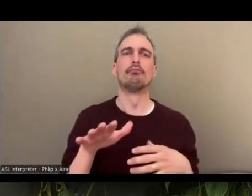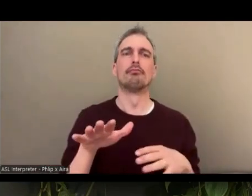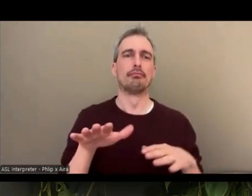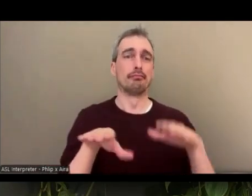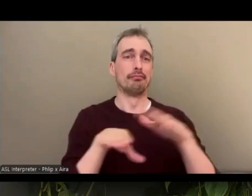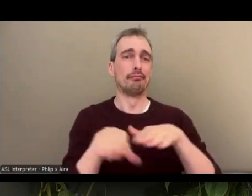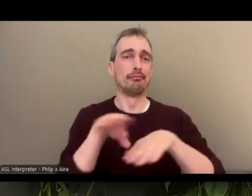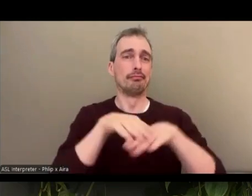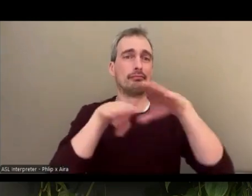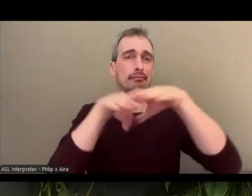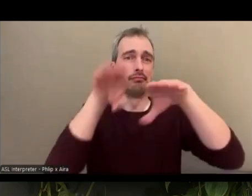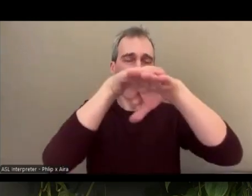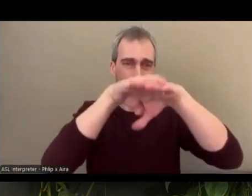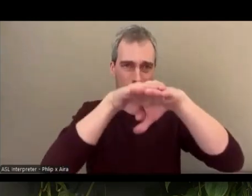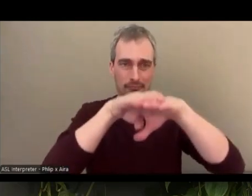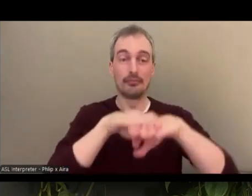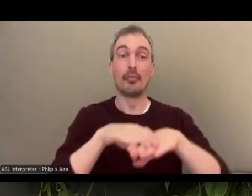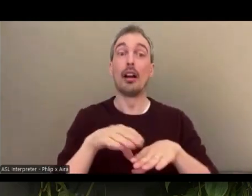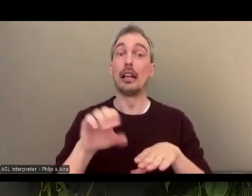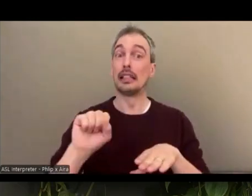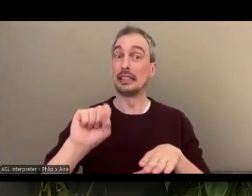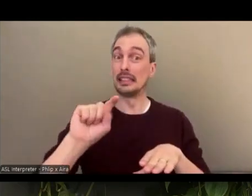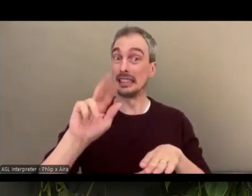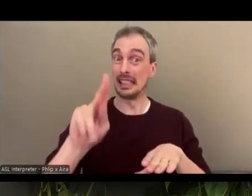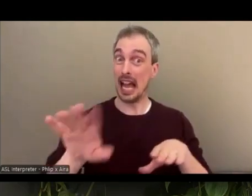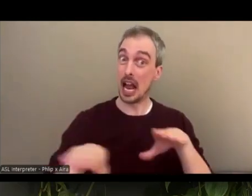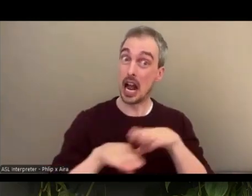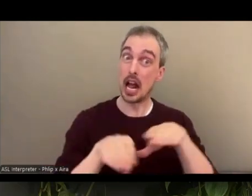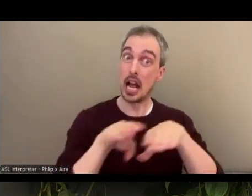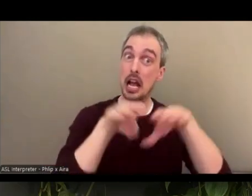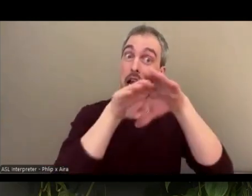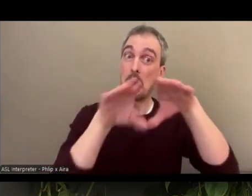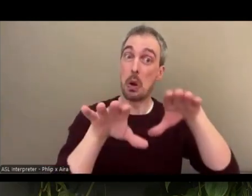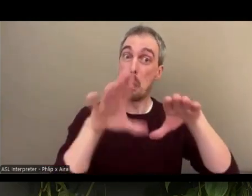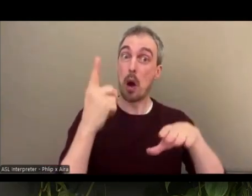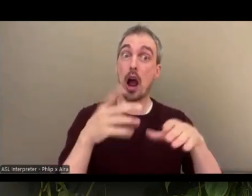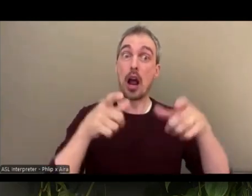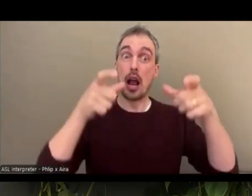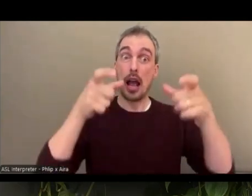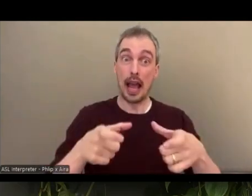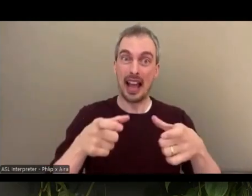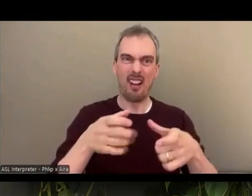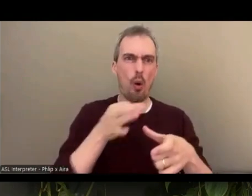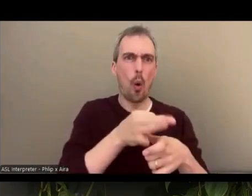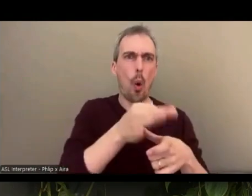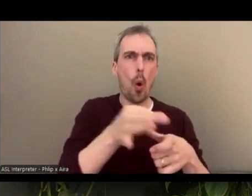But by stacking the slices, you put at least some cheese between the top and bottom of the stack. Does that make sense?